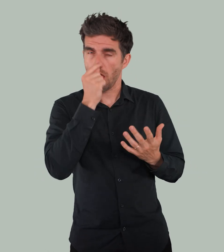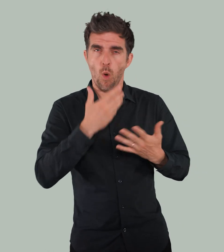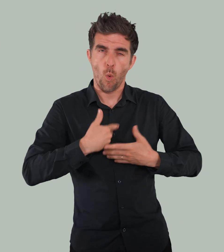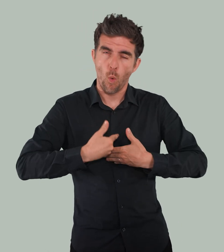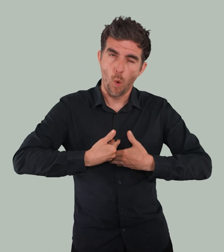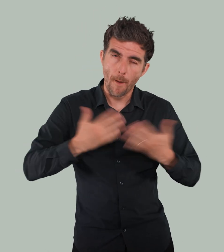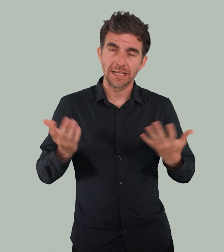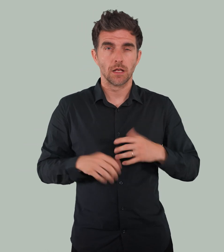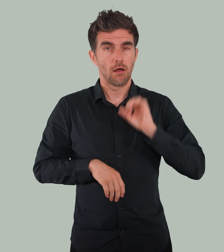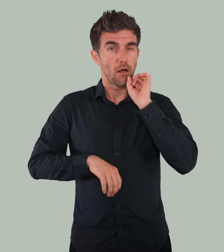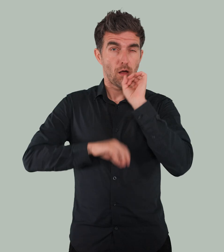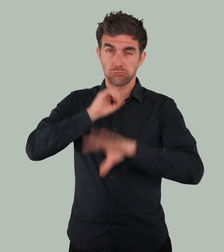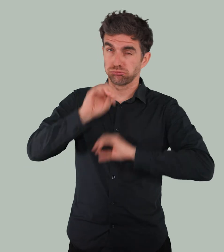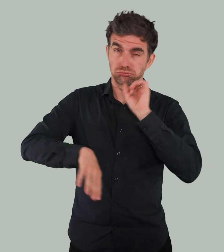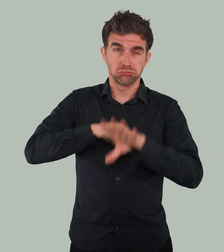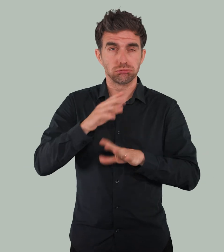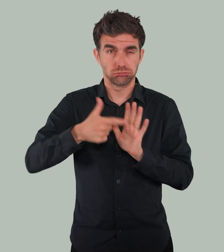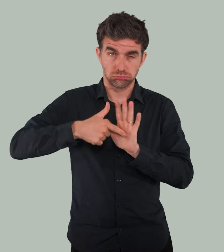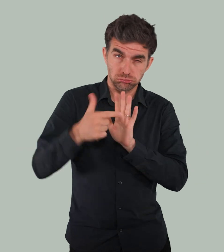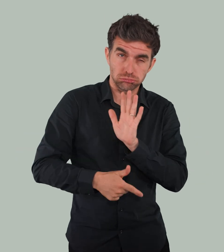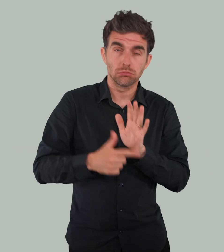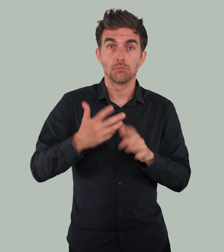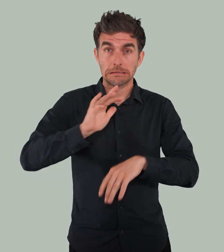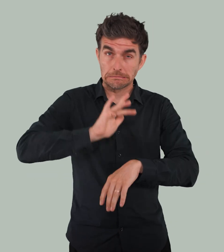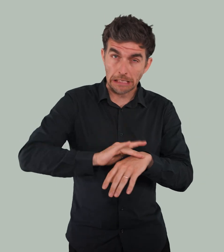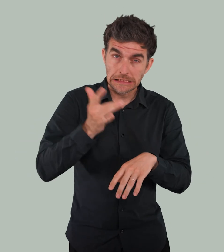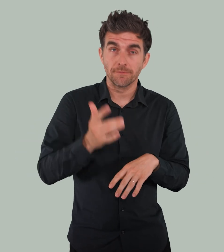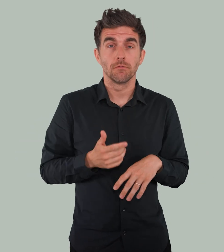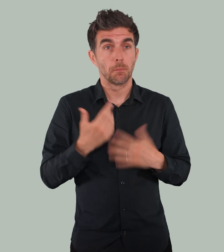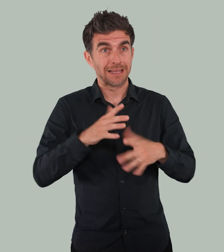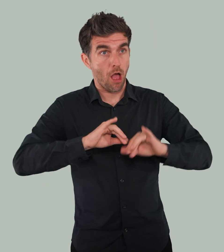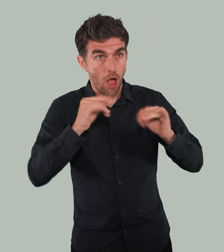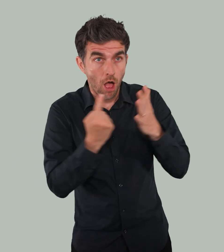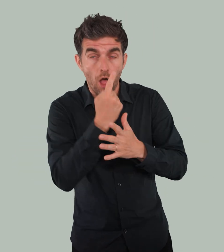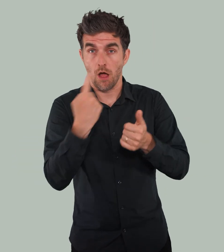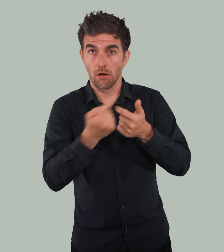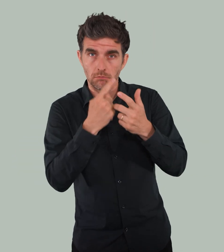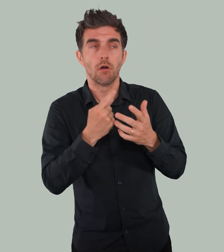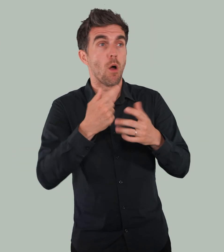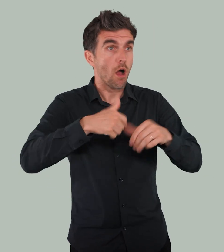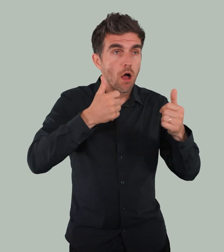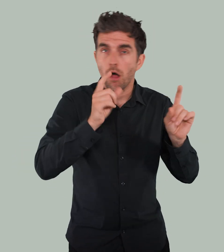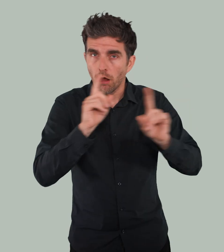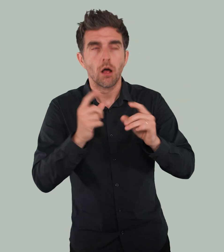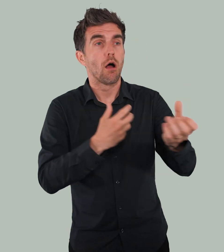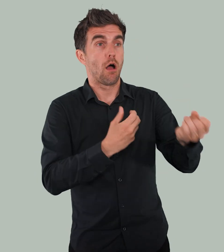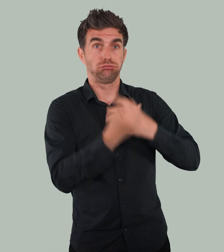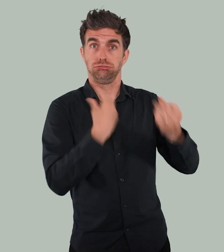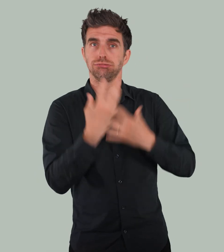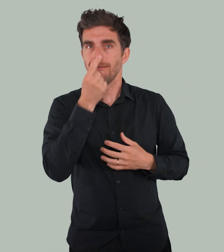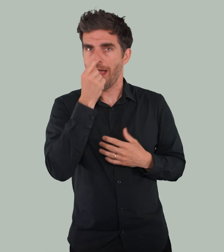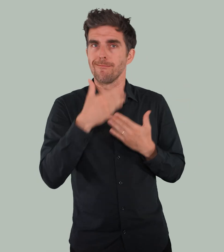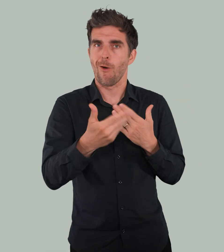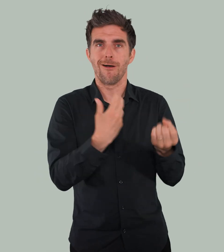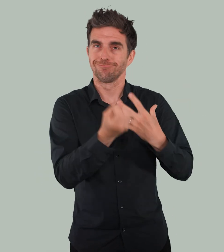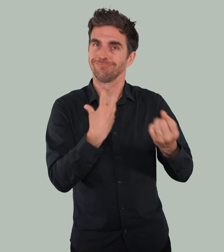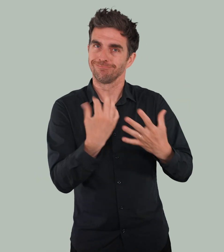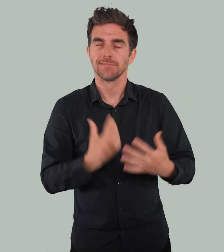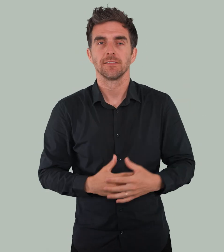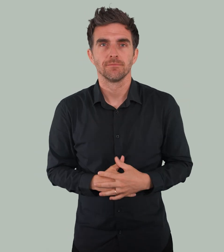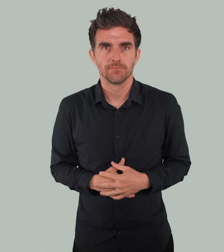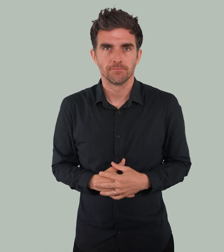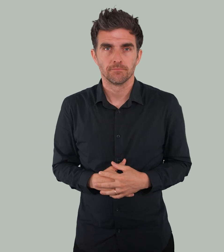to share views openly and in detail, including on sensitive or personal experiences.